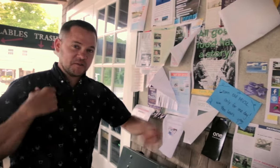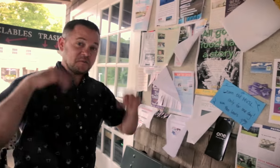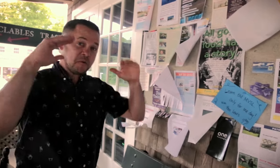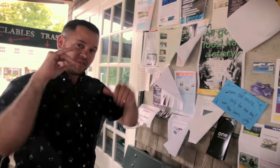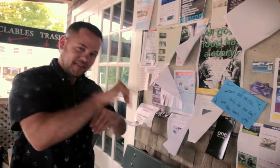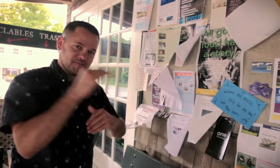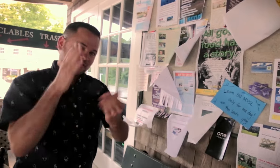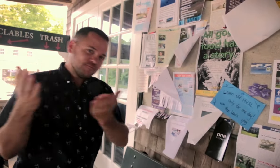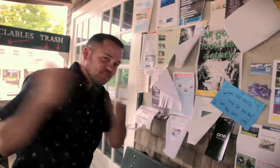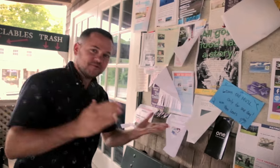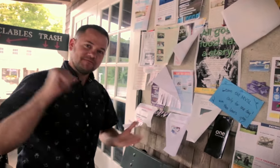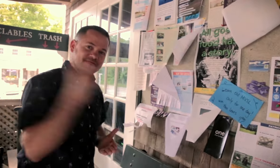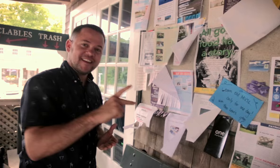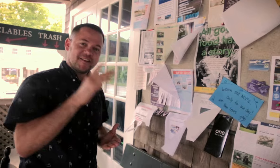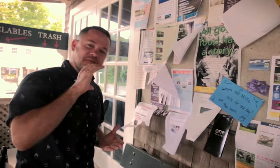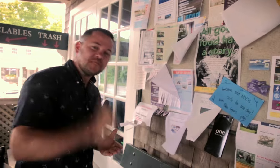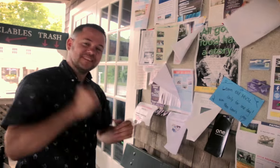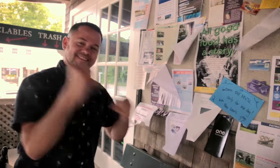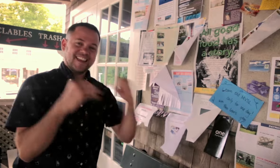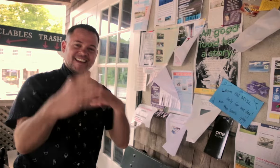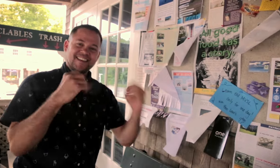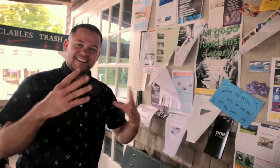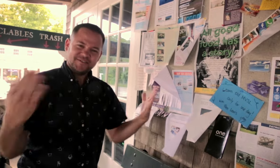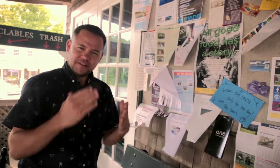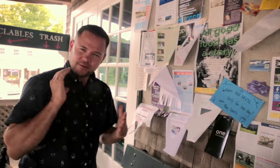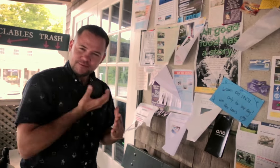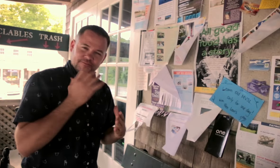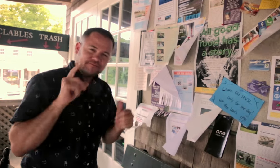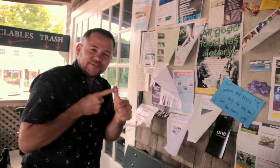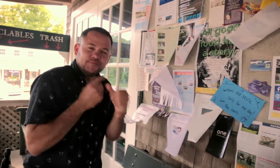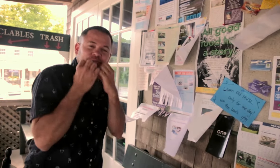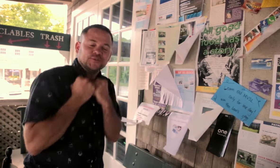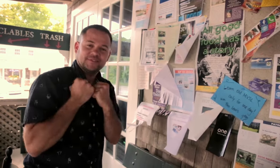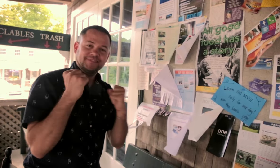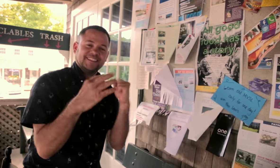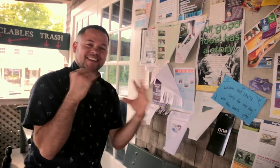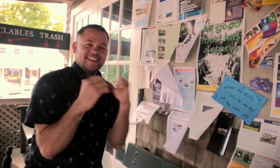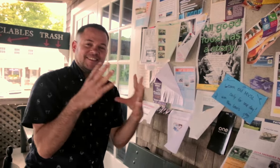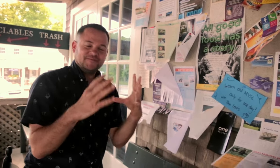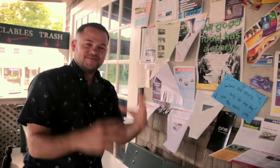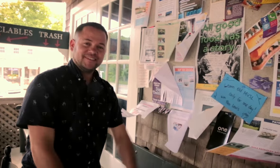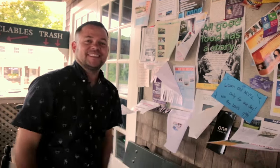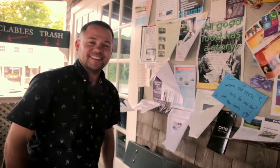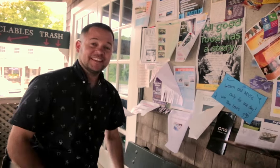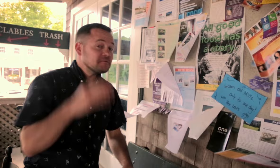I hope this will bring back the old sign language! Here's to the first version of our cherished language.